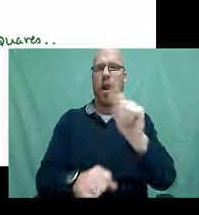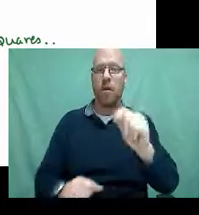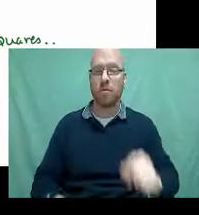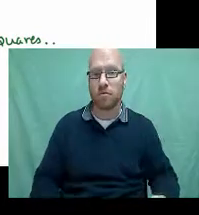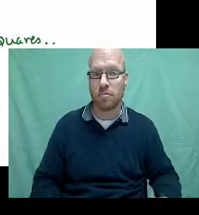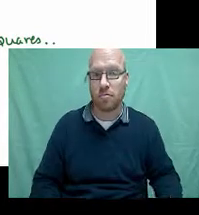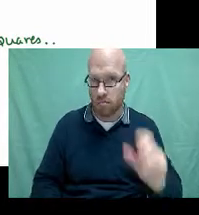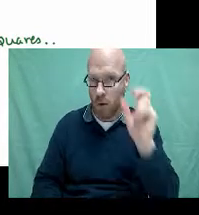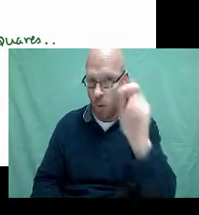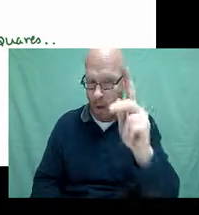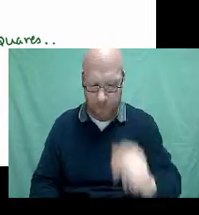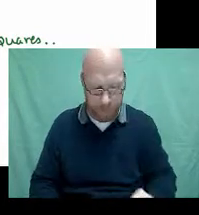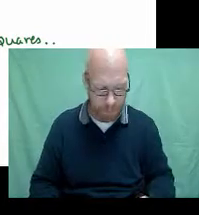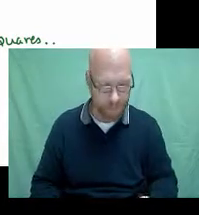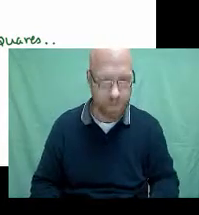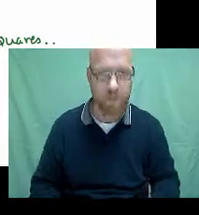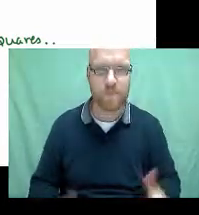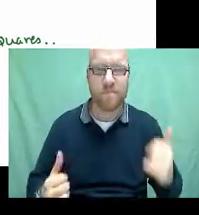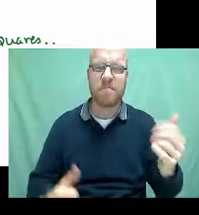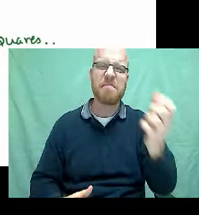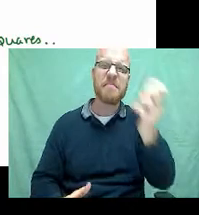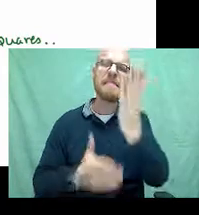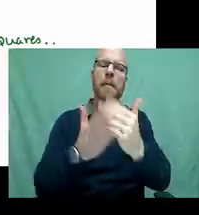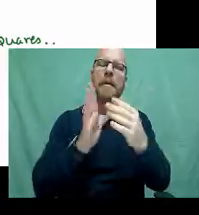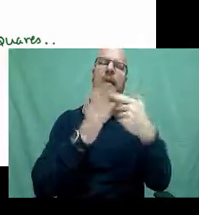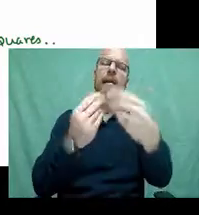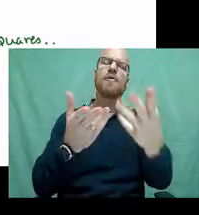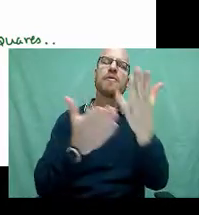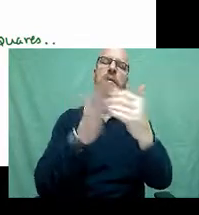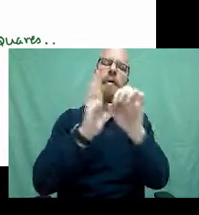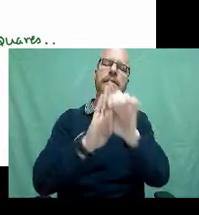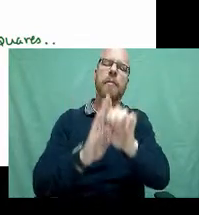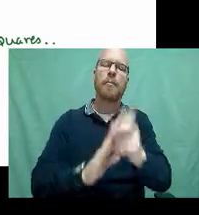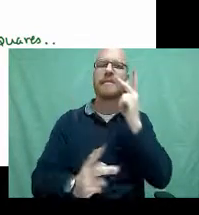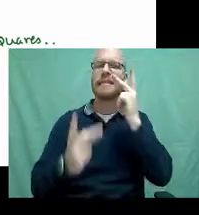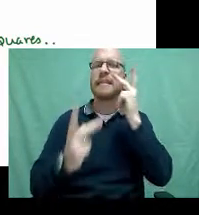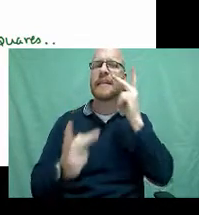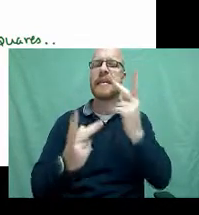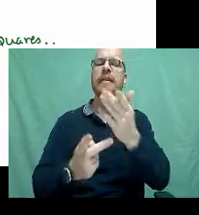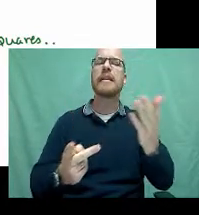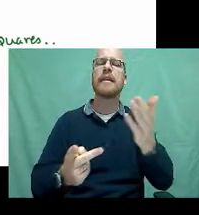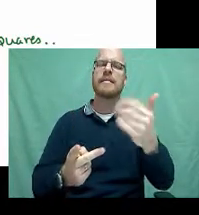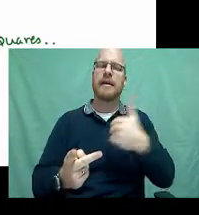But if it's a perfect square minus perfect square you can factor we're going to factor it soon.